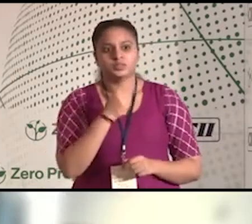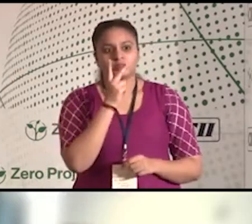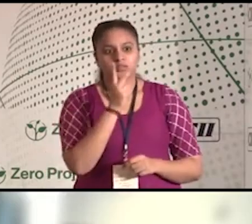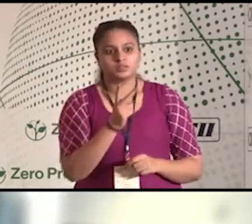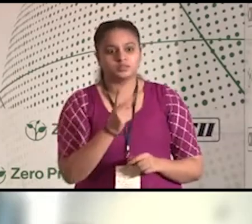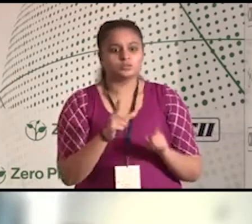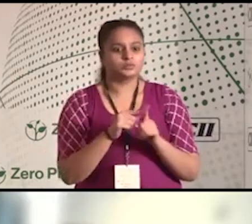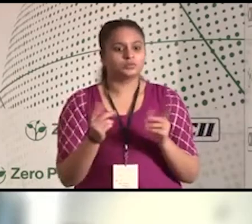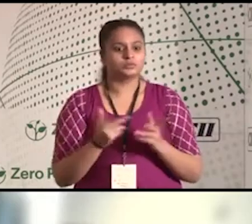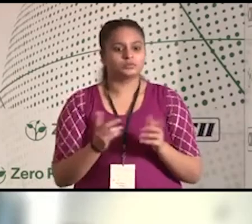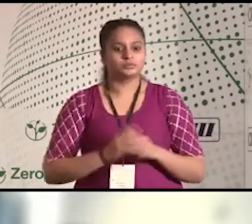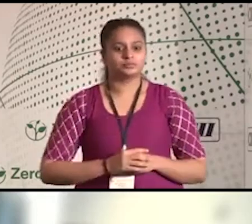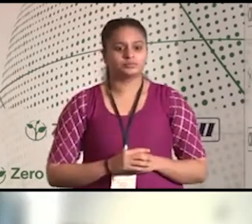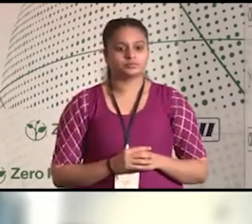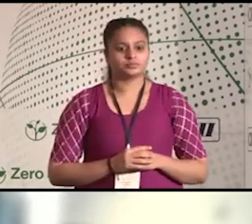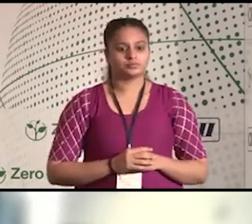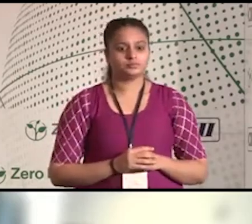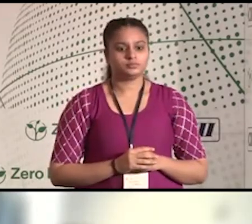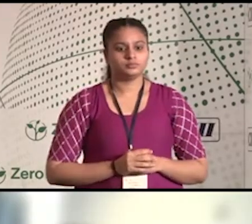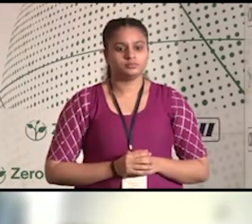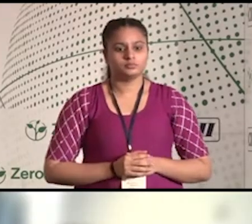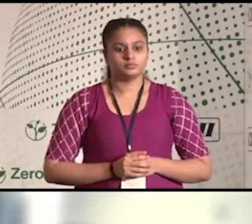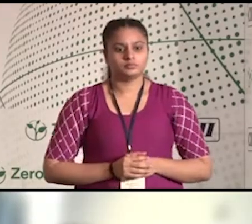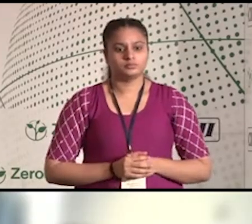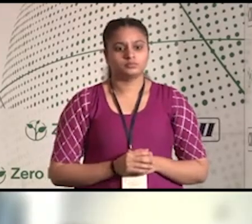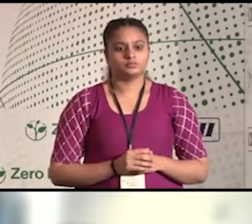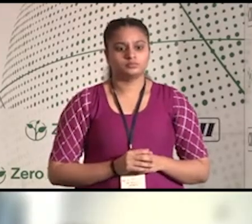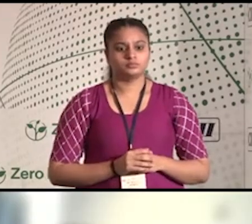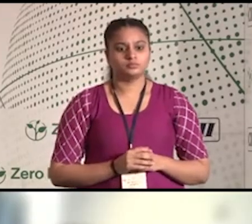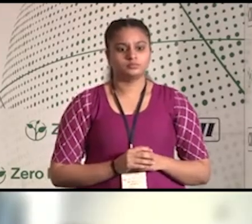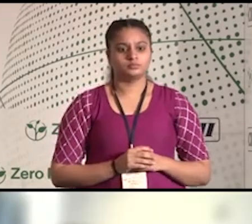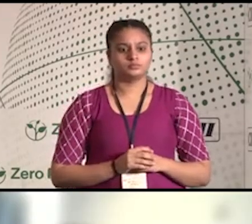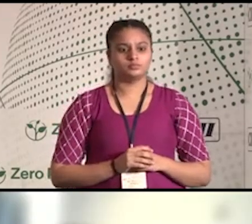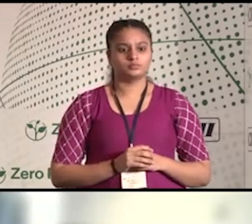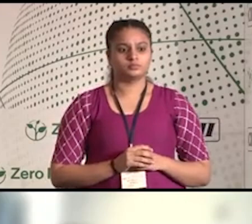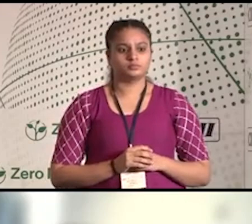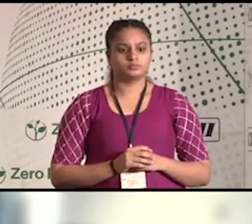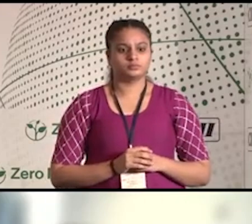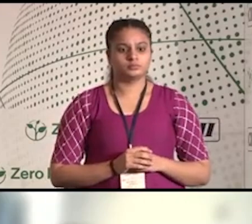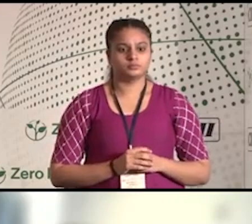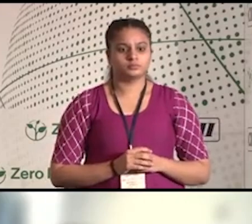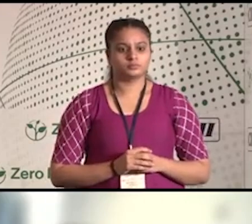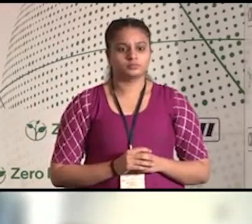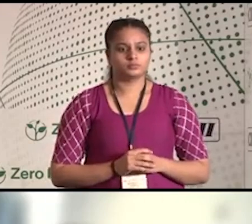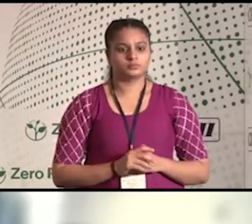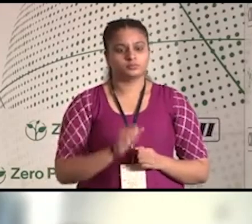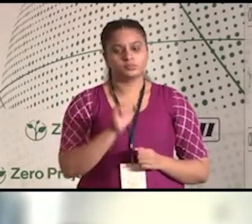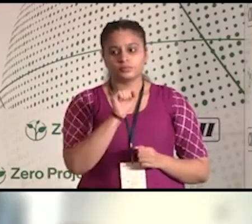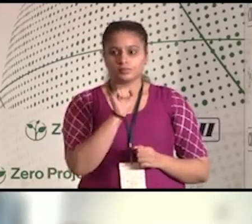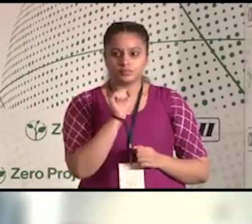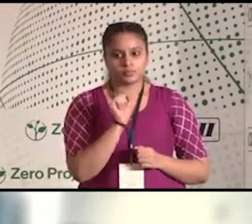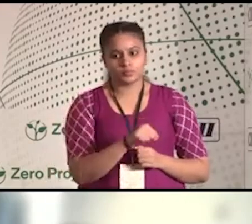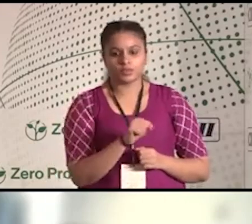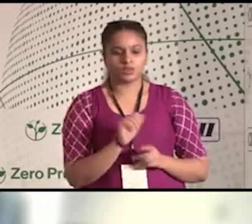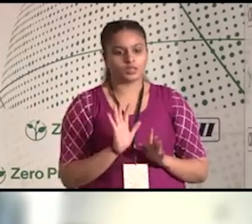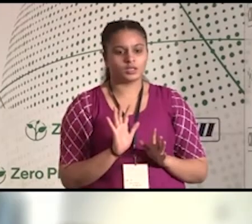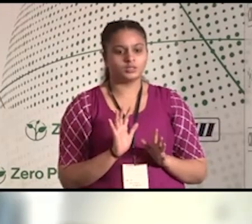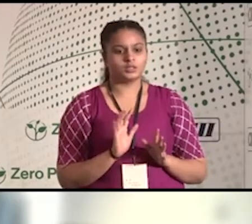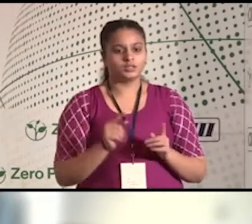if you know what I mean. But I mean, I think that sort of hits the nail on the head there, that